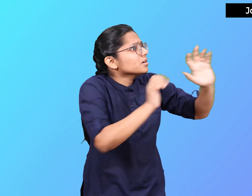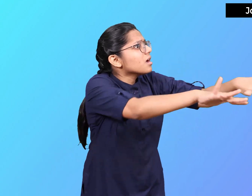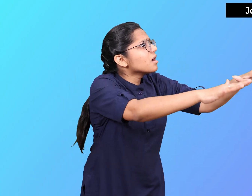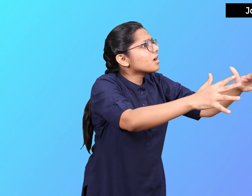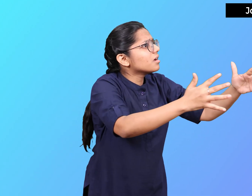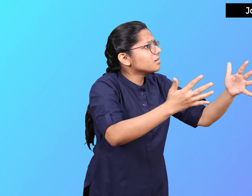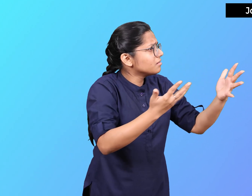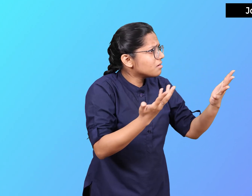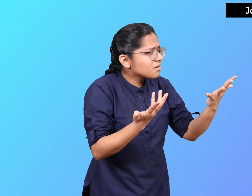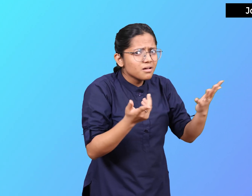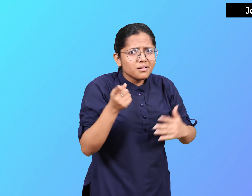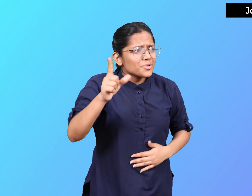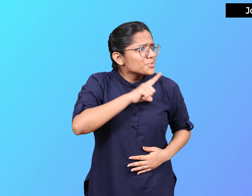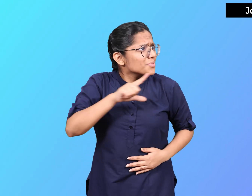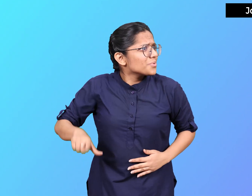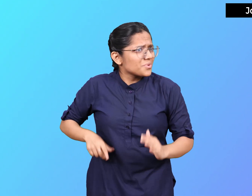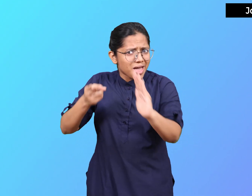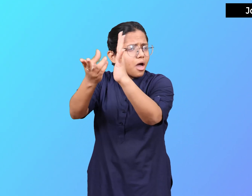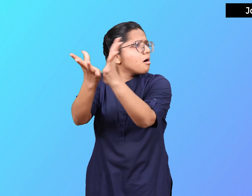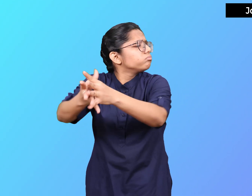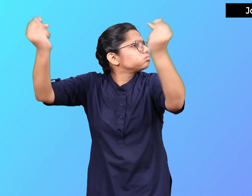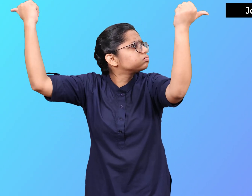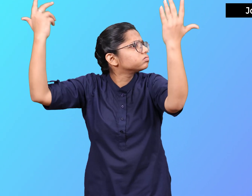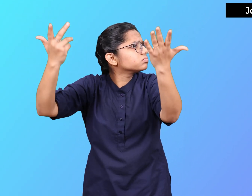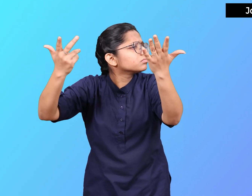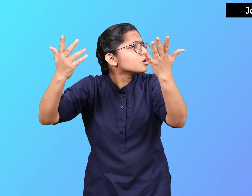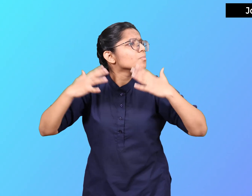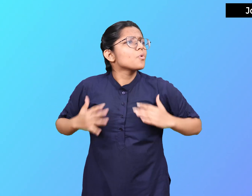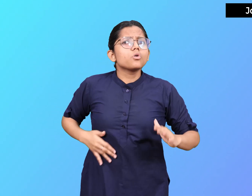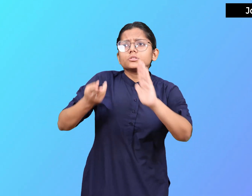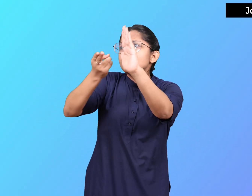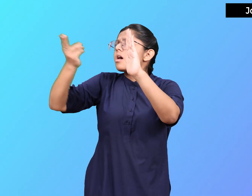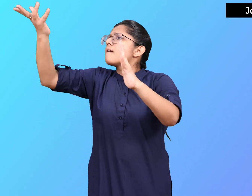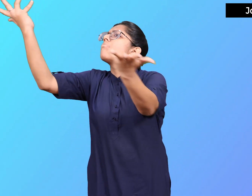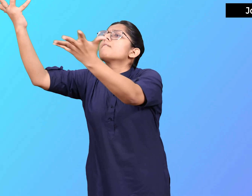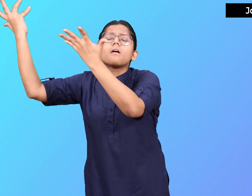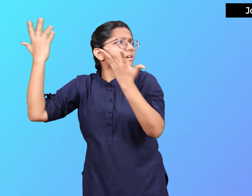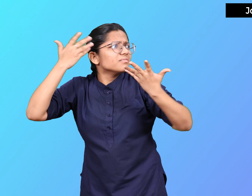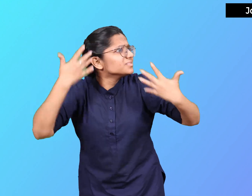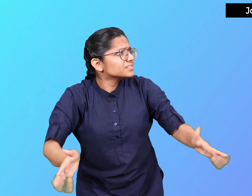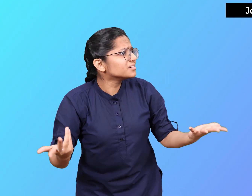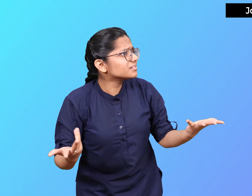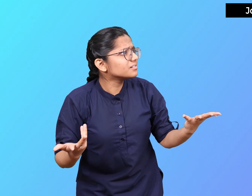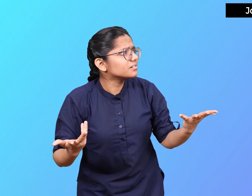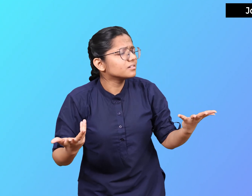She said, “They have taken the Lord out of the tomb, and we don’t know where they have put him.”